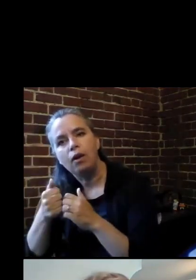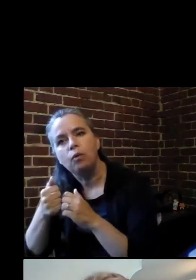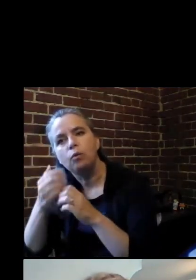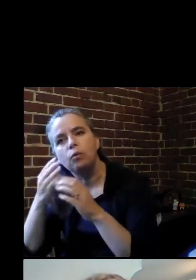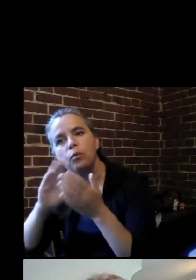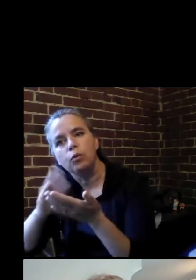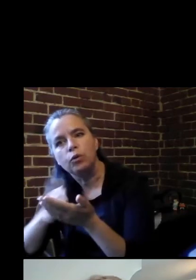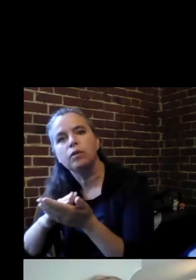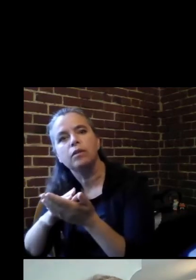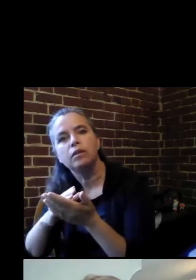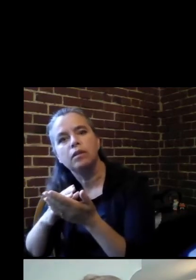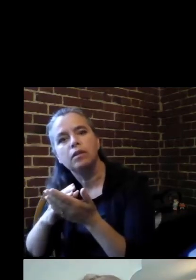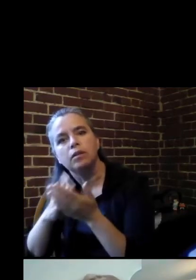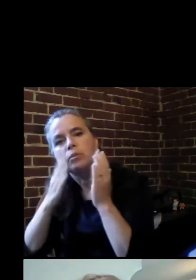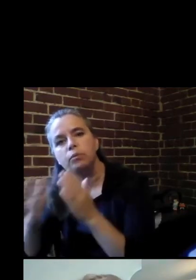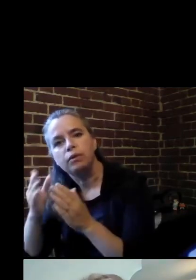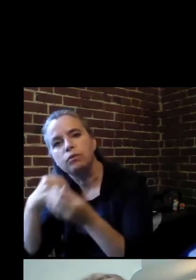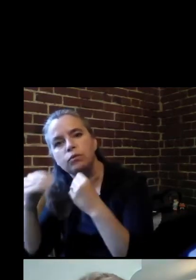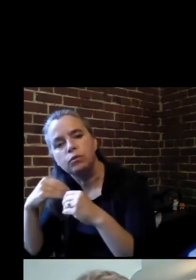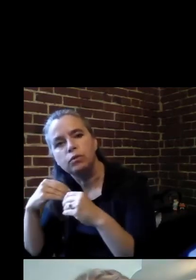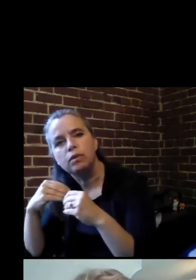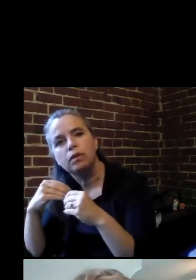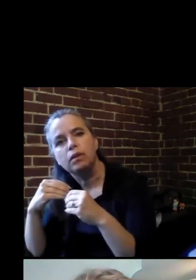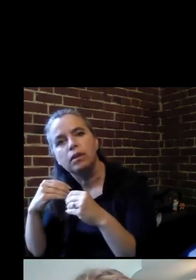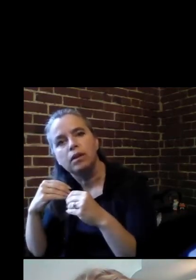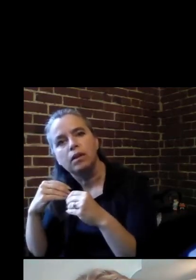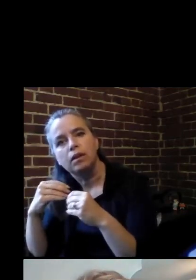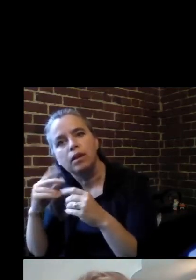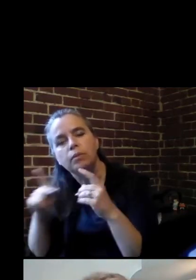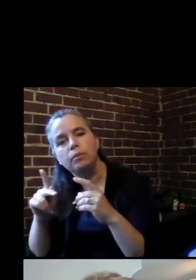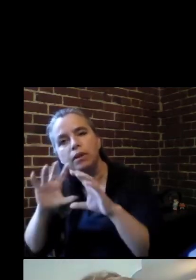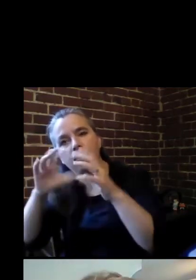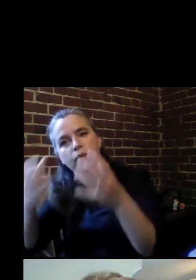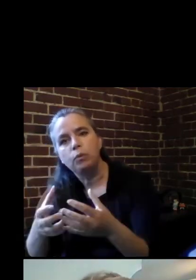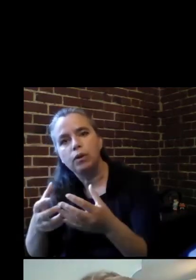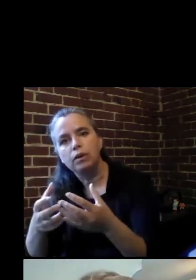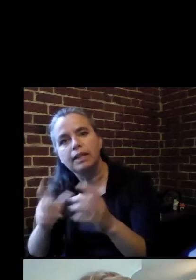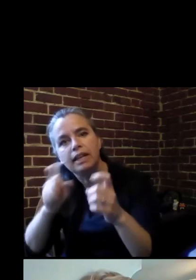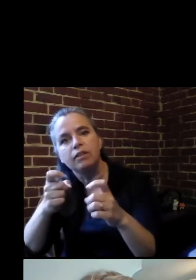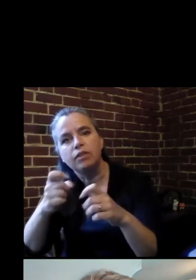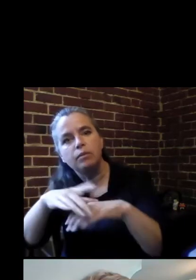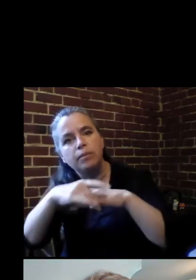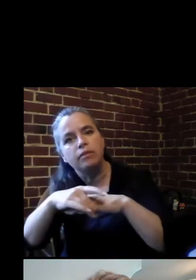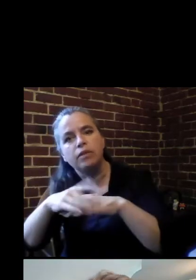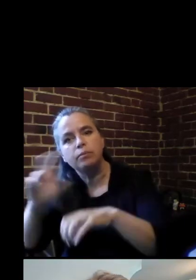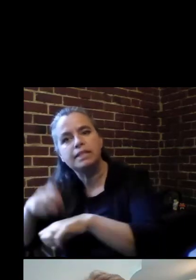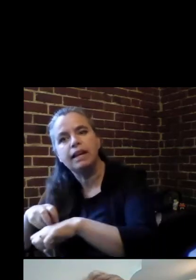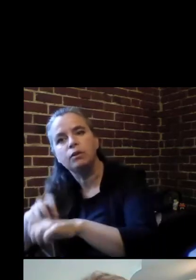You can give people around the world beef and potatoes. They're the same ingredients, same species. But they're going to cook them in completely different ways.